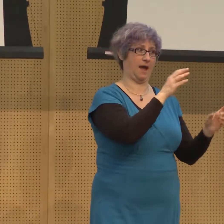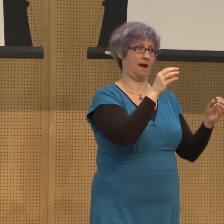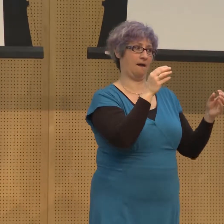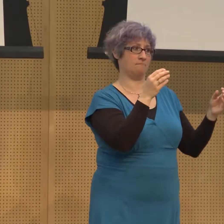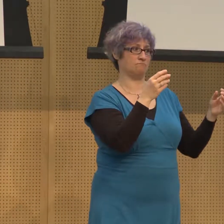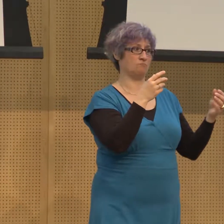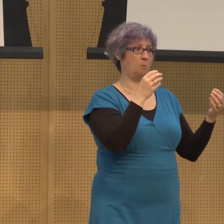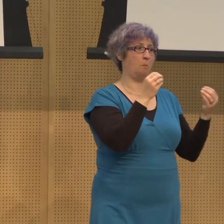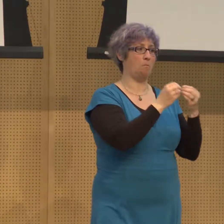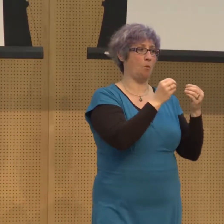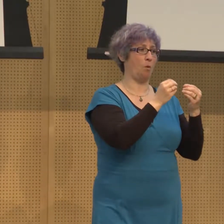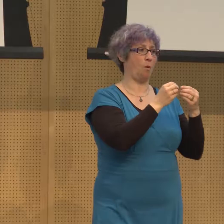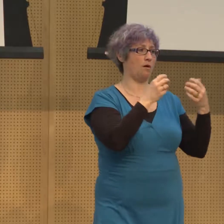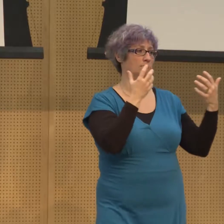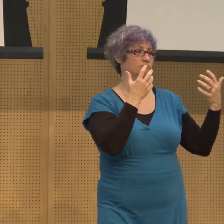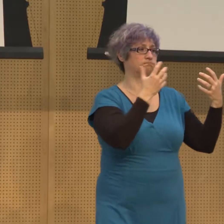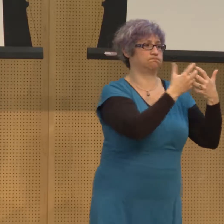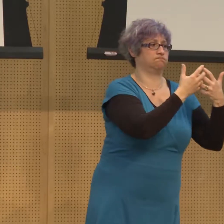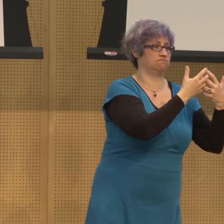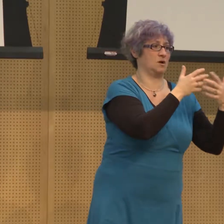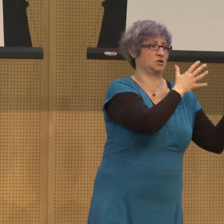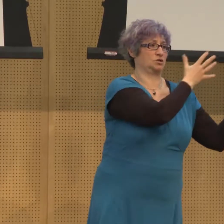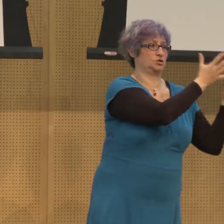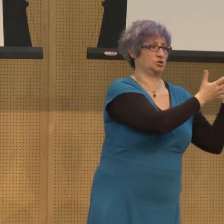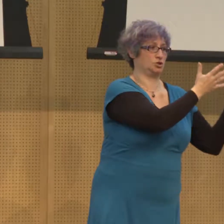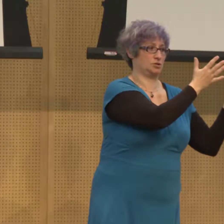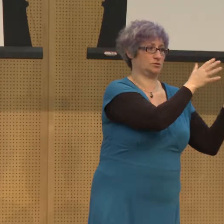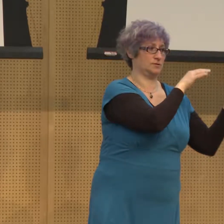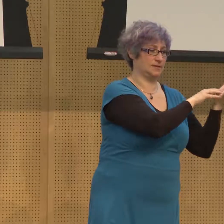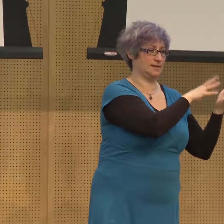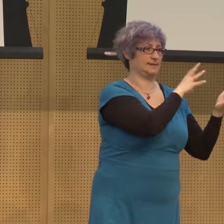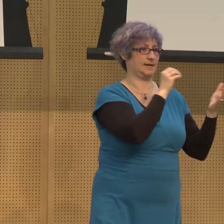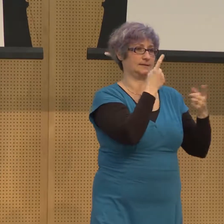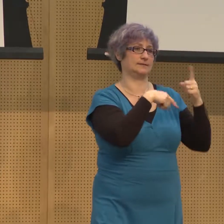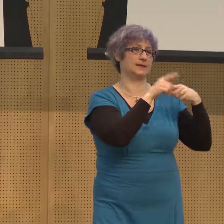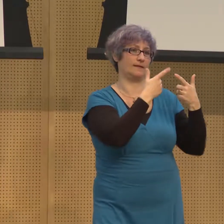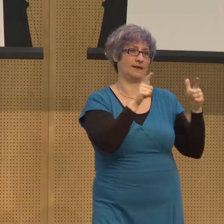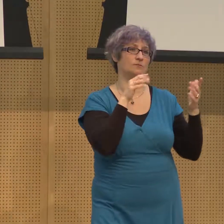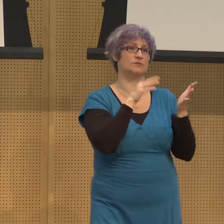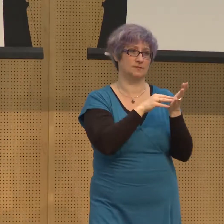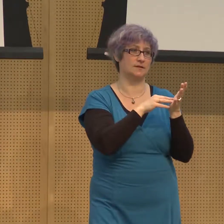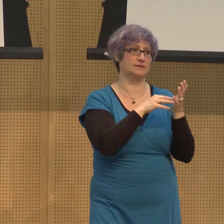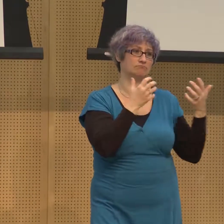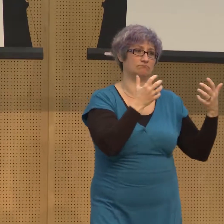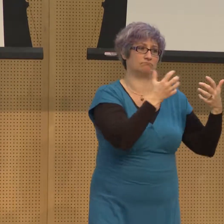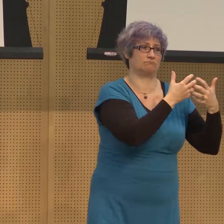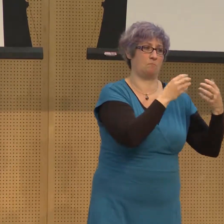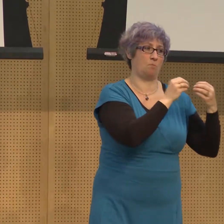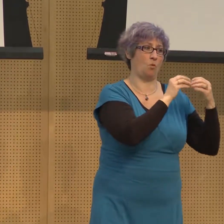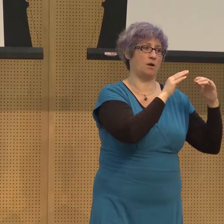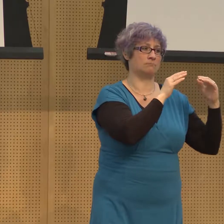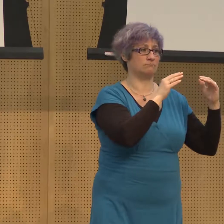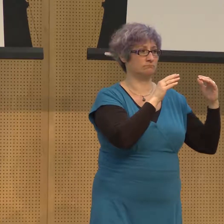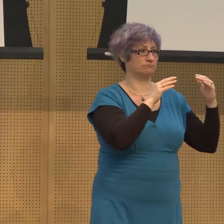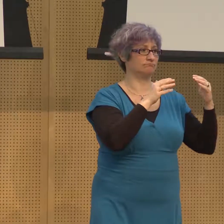So my impact on that lab was the contribution of gestural studies in sign language studies